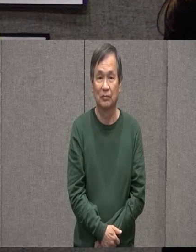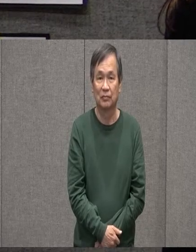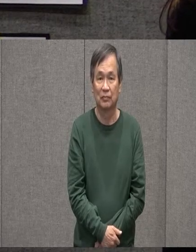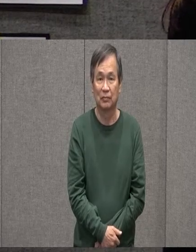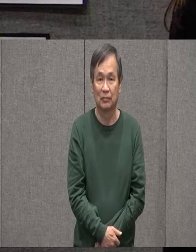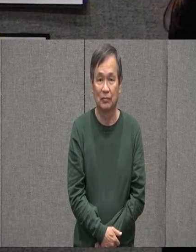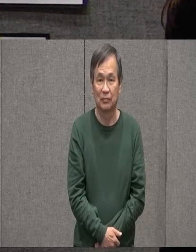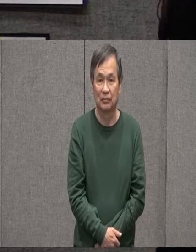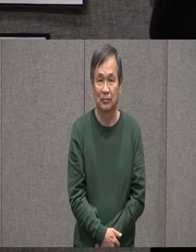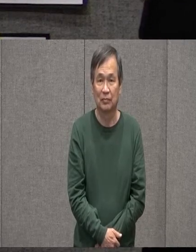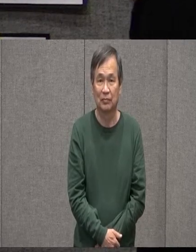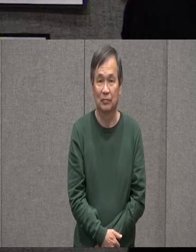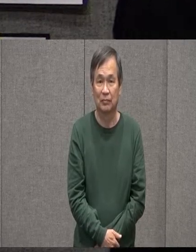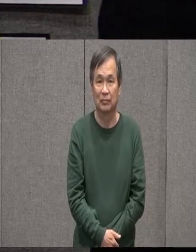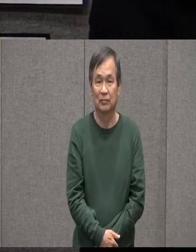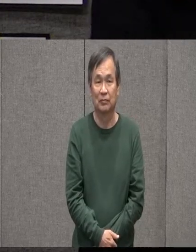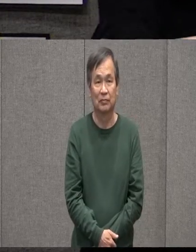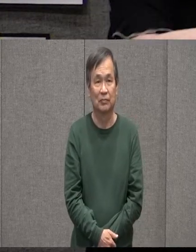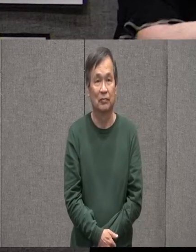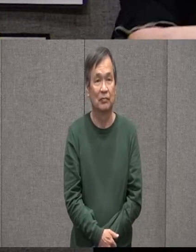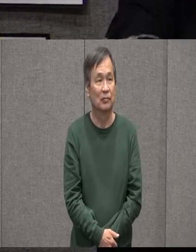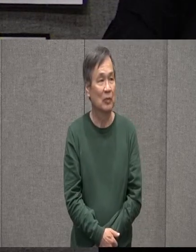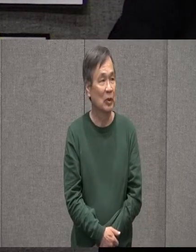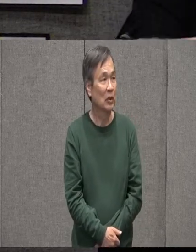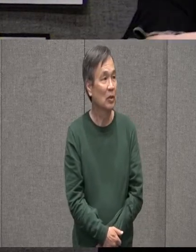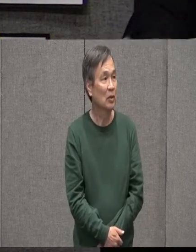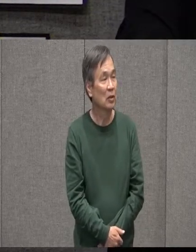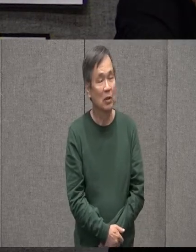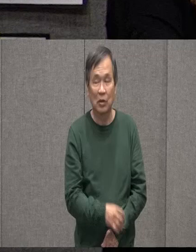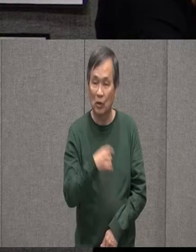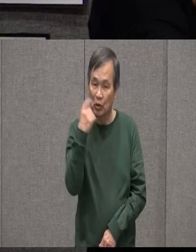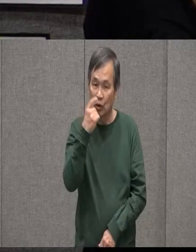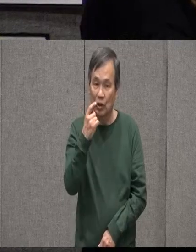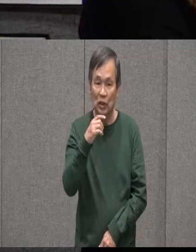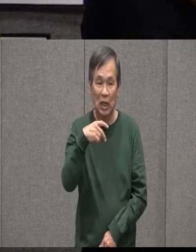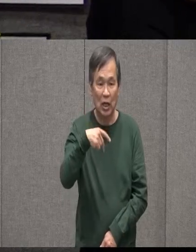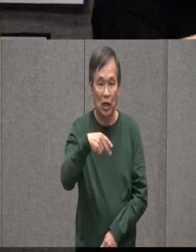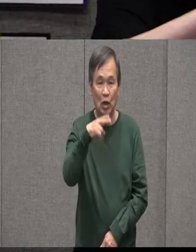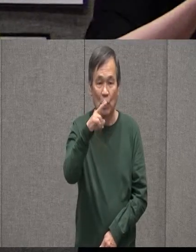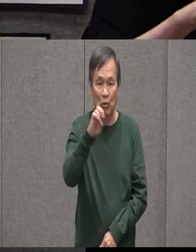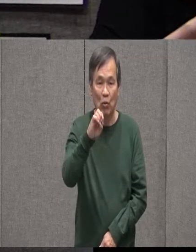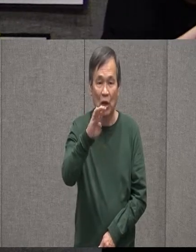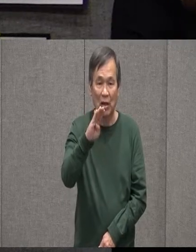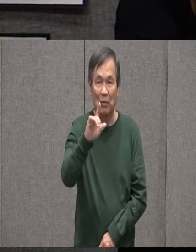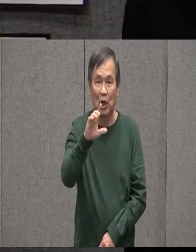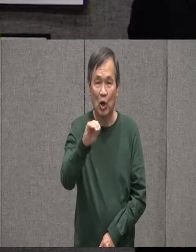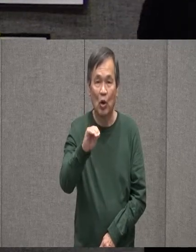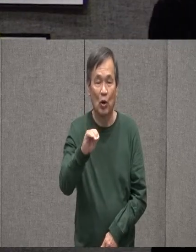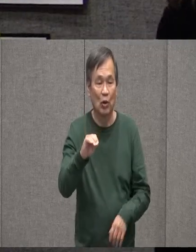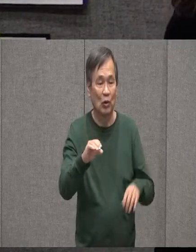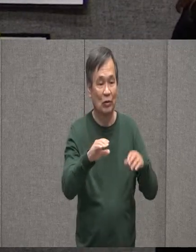I like this 'cause it's kinda ending up looking like a pueblo almost. A building, a dobi. - I gotta tell you, it's very great to watch.